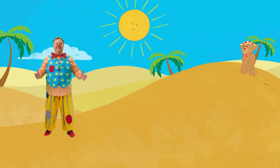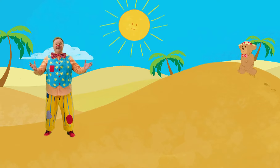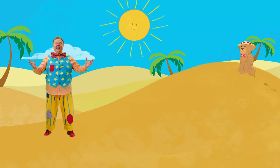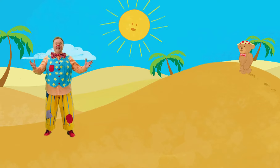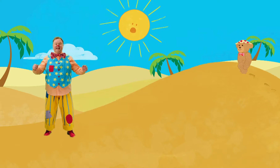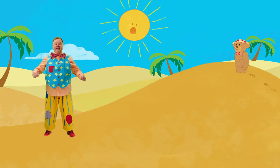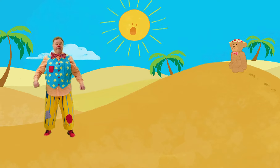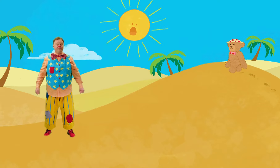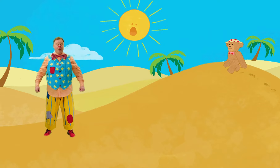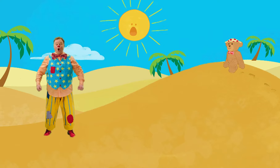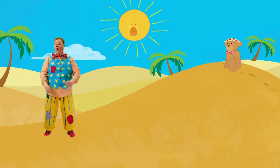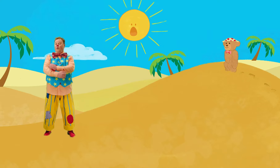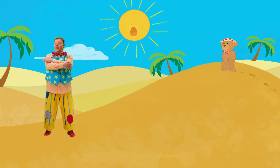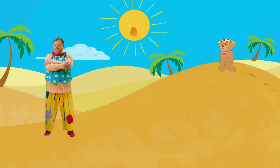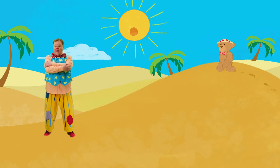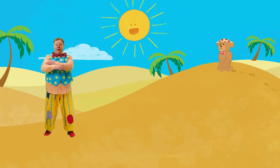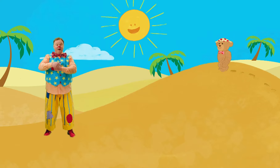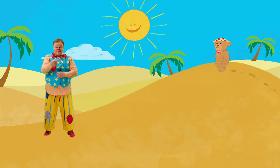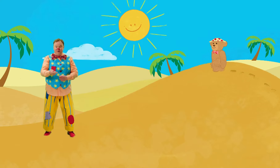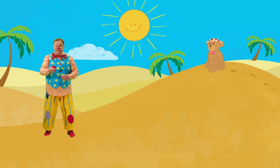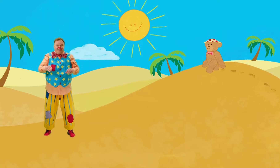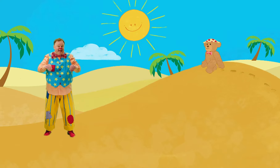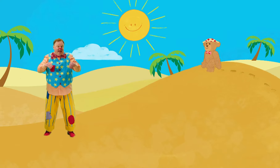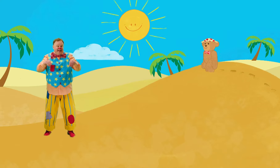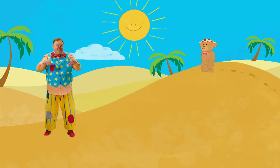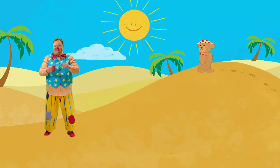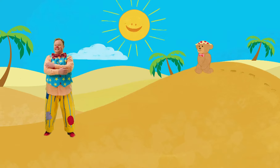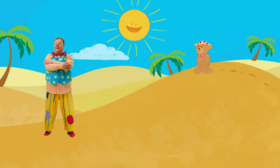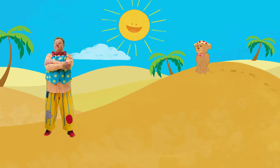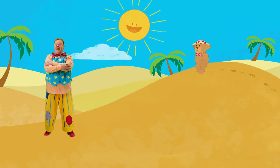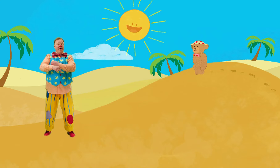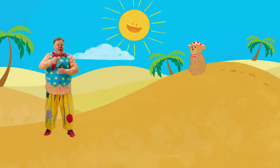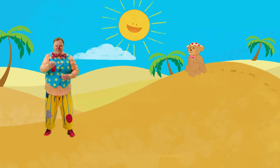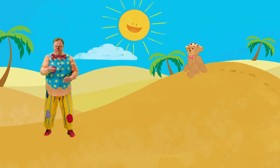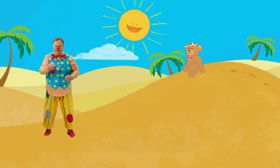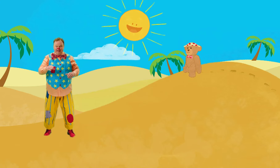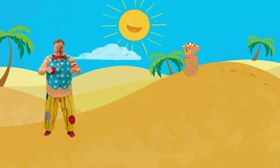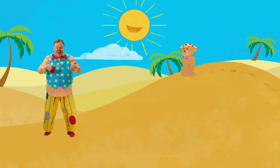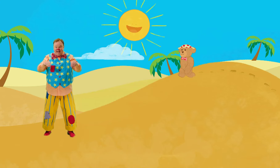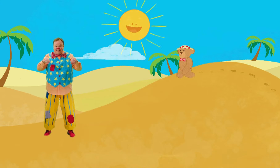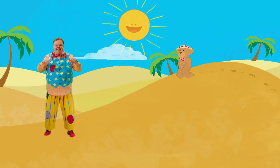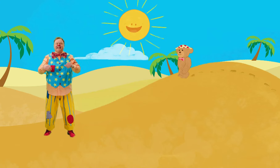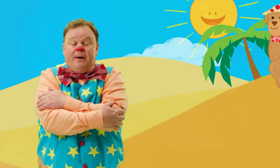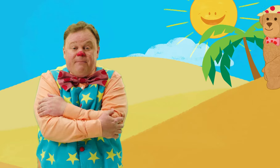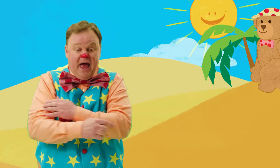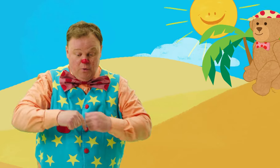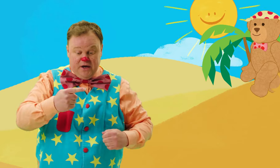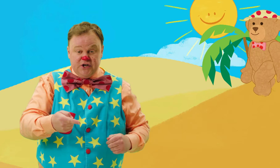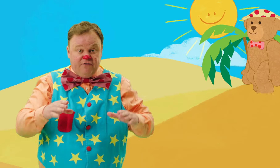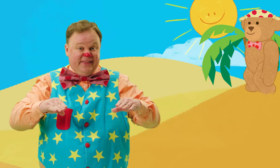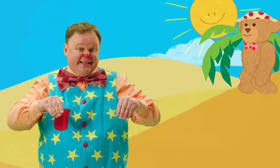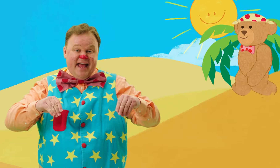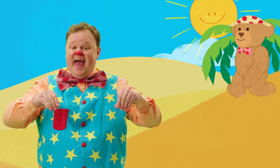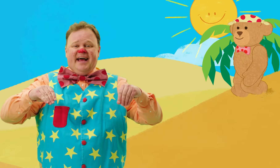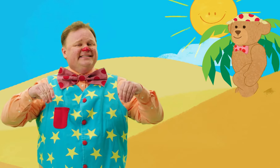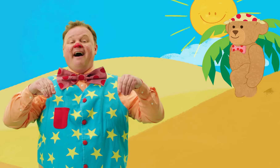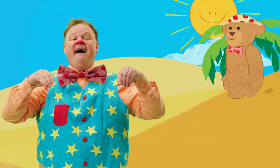join in oh the bear went over the desert the bear went over the desert the bear went over the desert